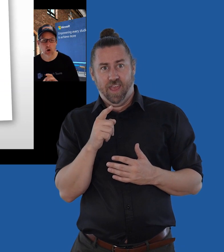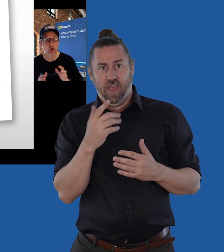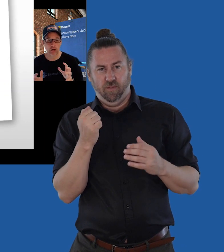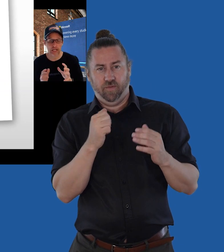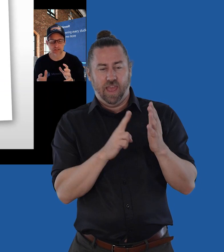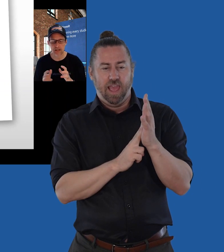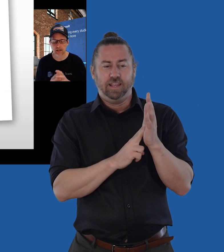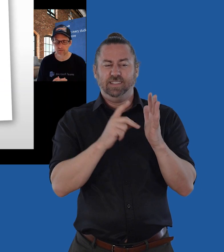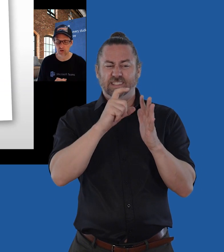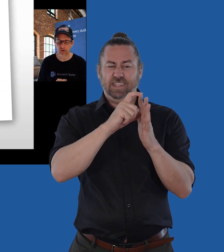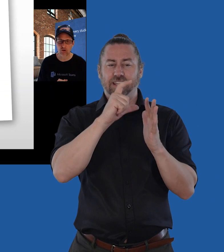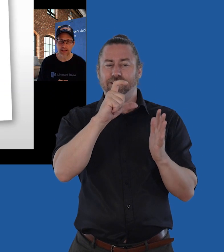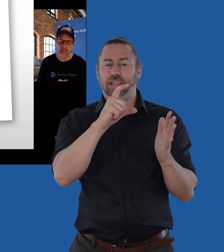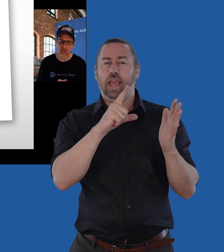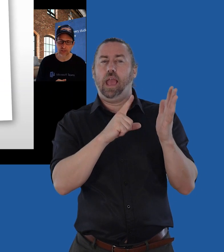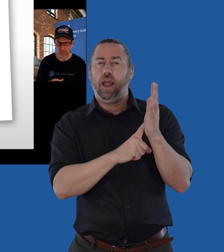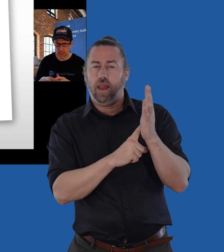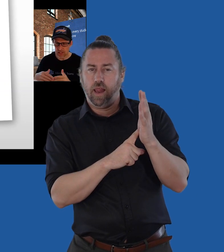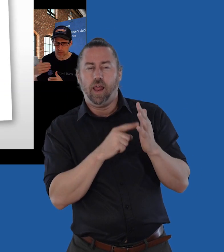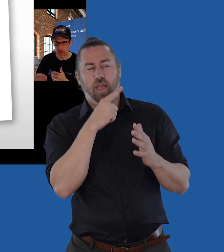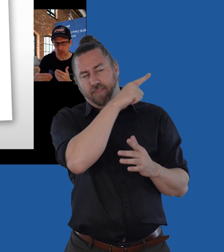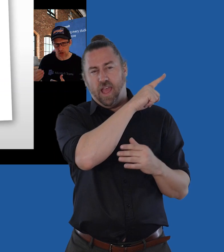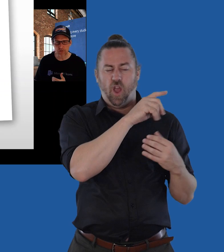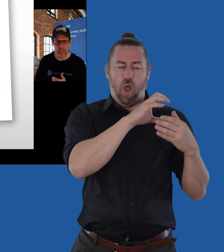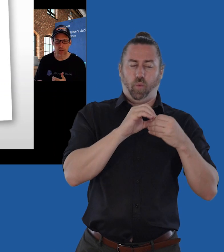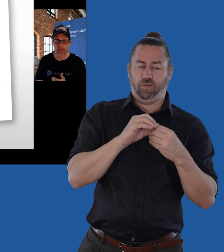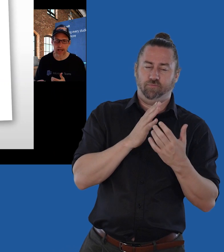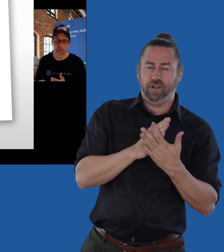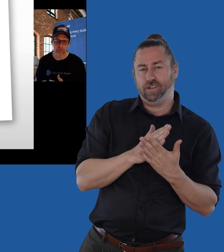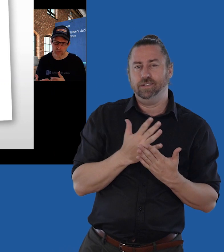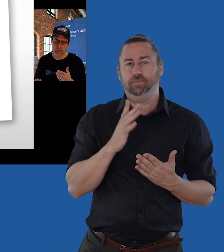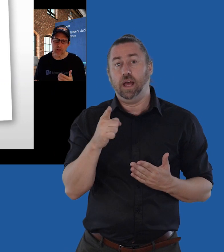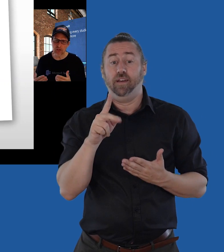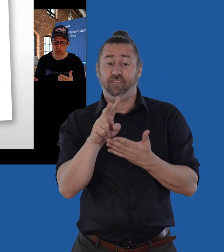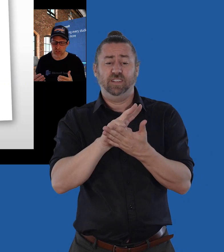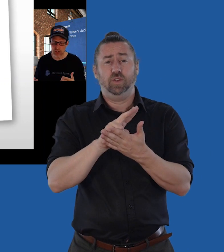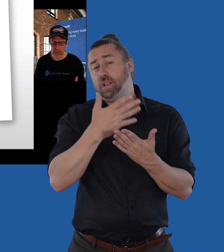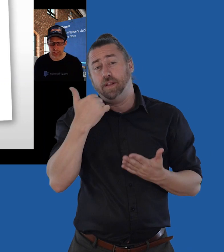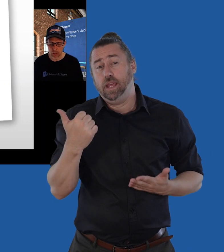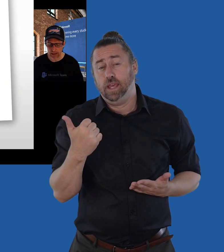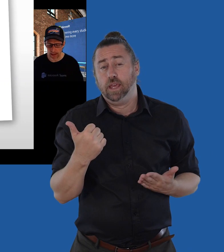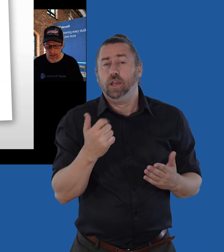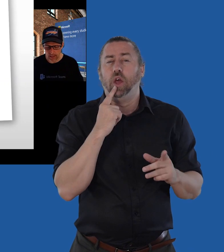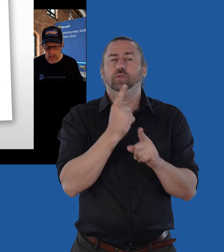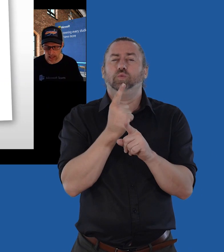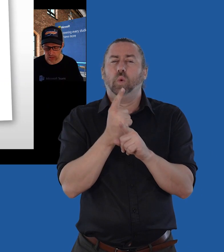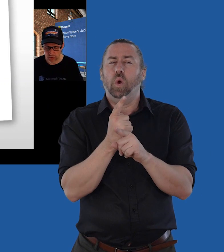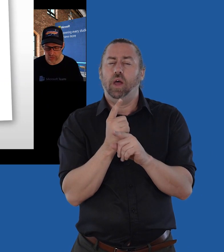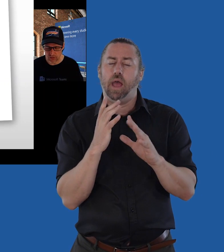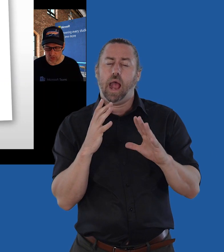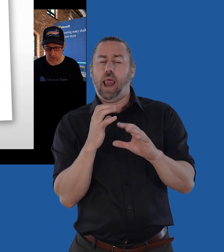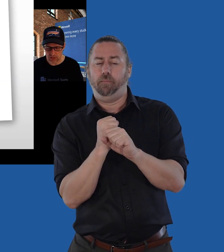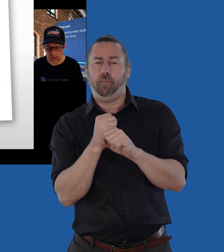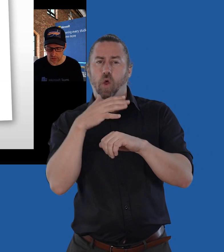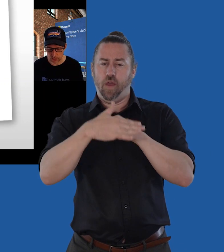or at least they've got the rights to it. So, I'm gonna show you this video now, and talk to you a little bit about Universal Design for Learning,